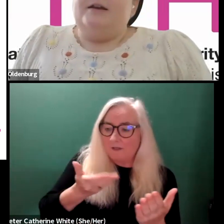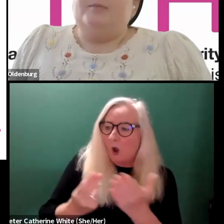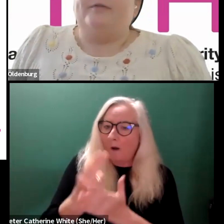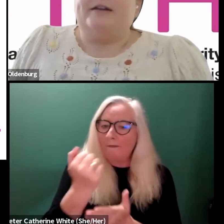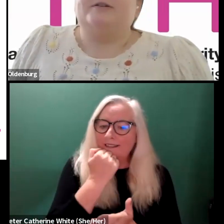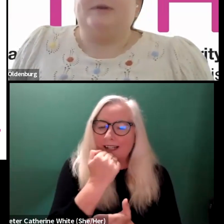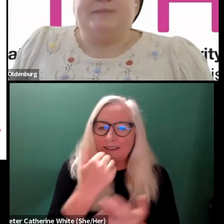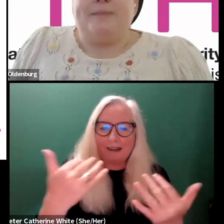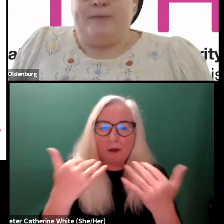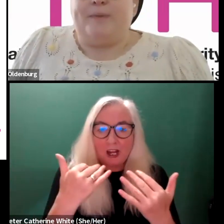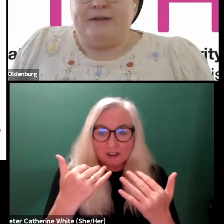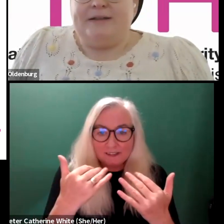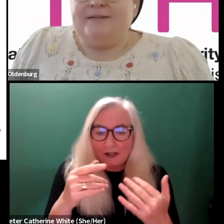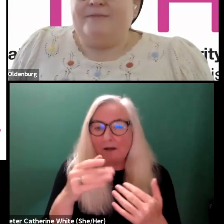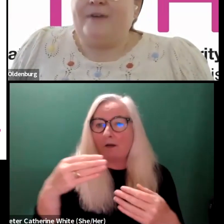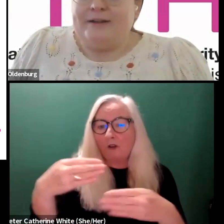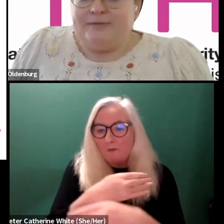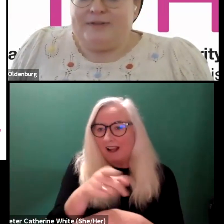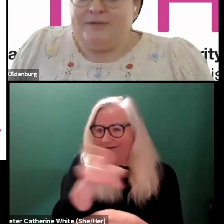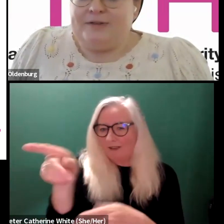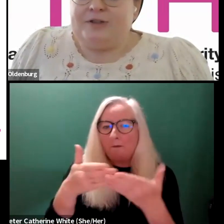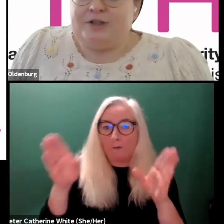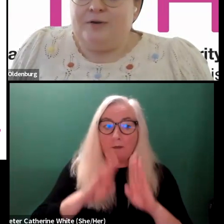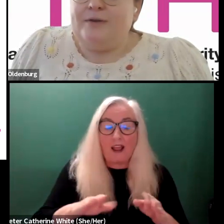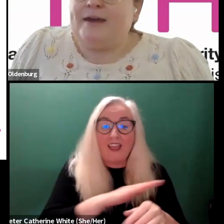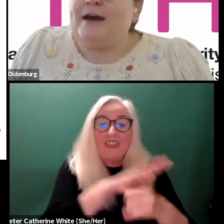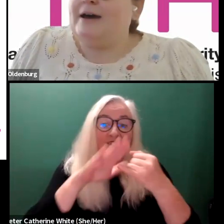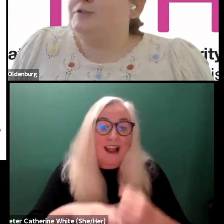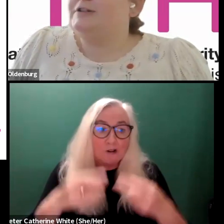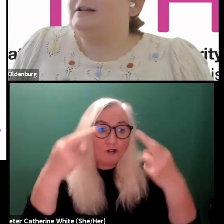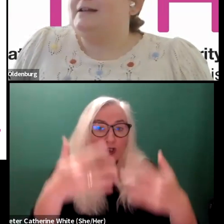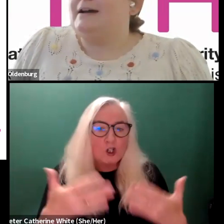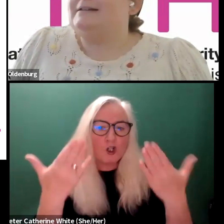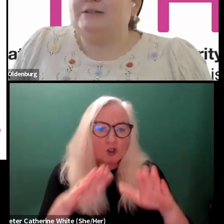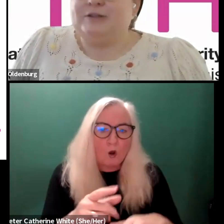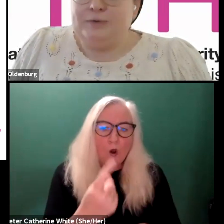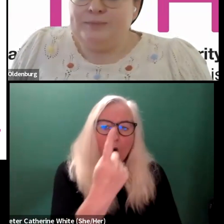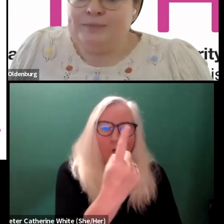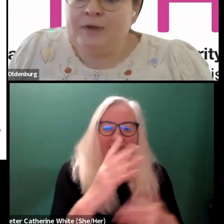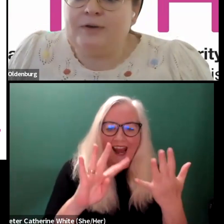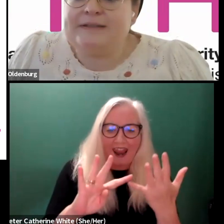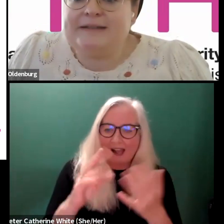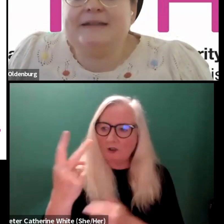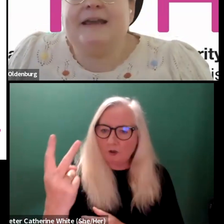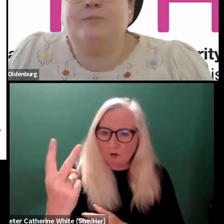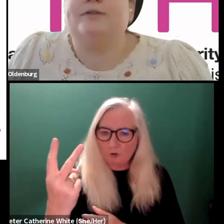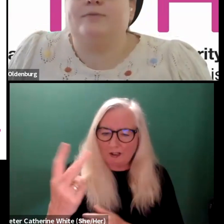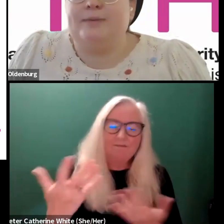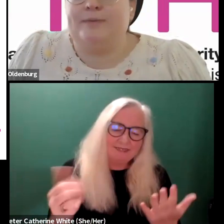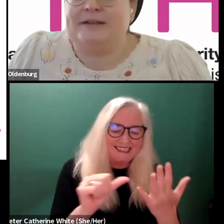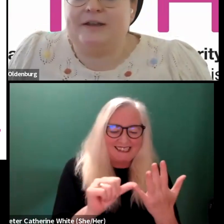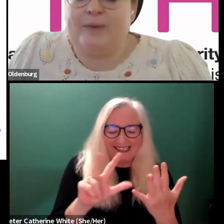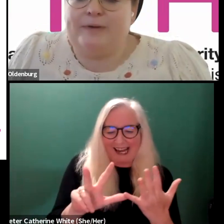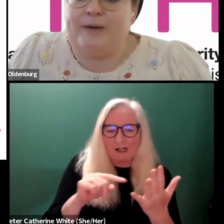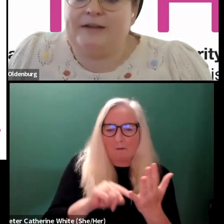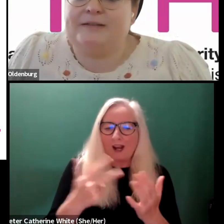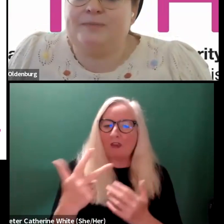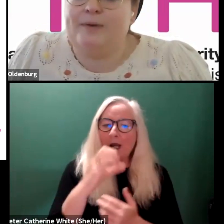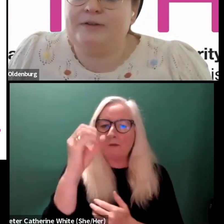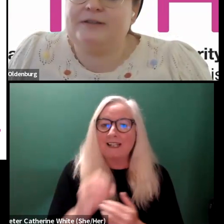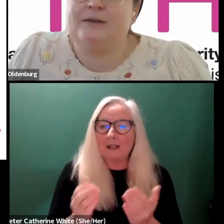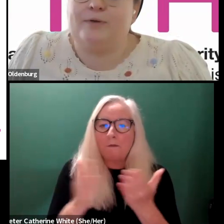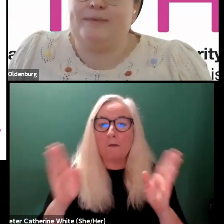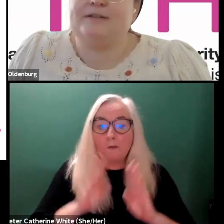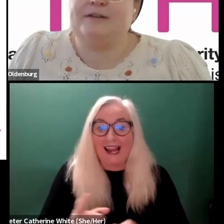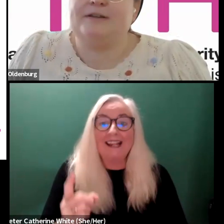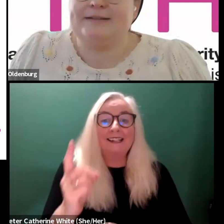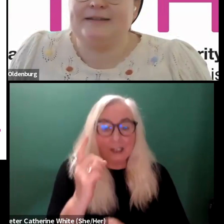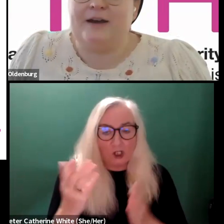Final results show that a hundred 92 or 68.3% of public bodies promoted the appointment of an access officer on their public website.